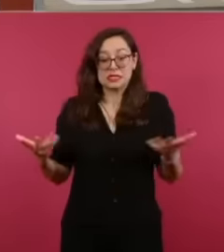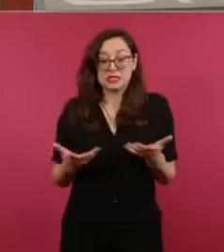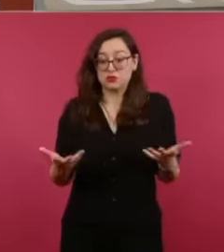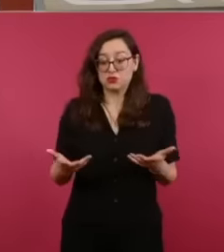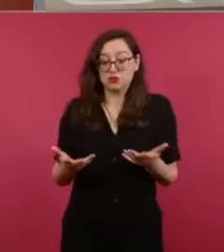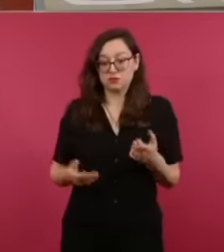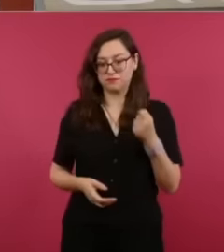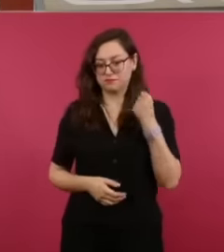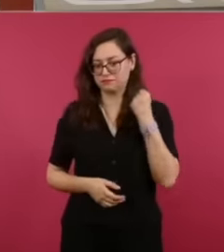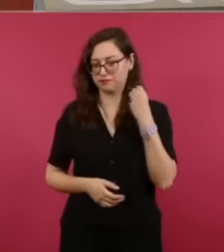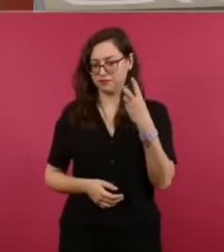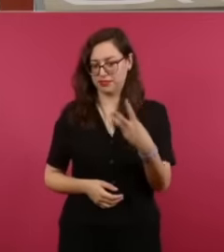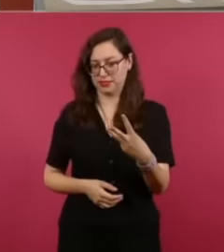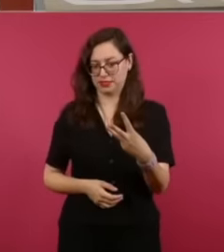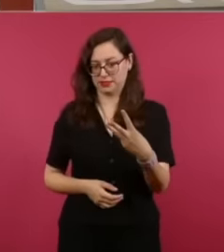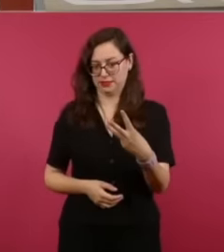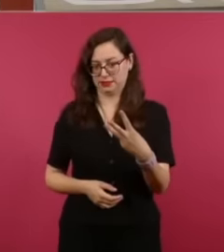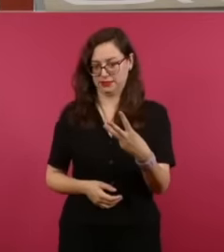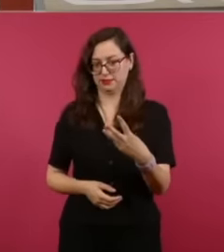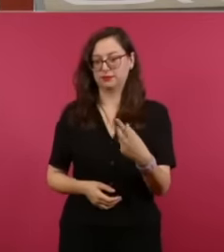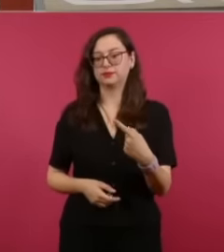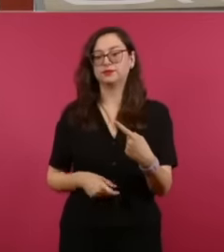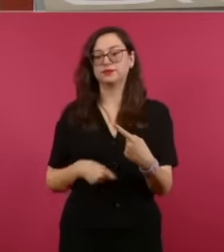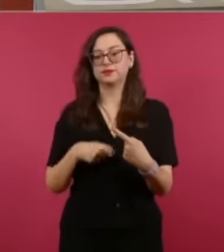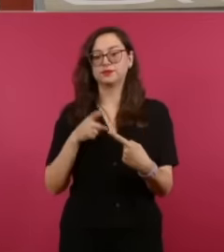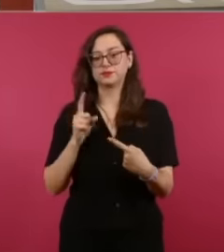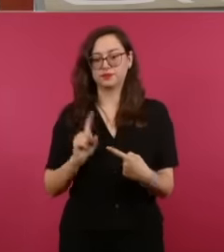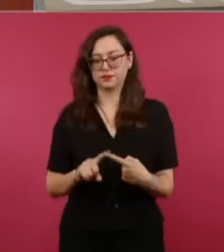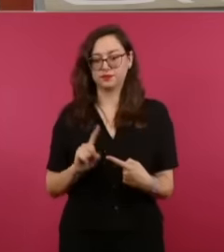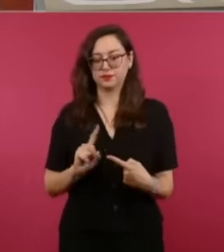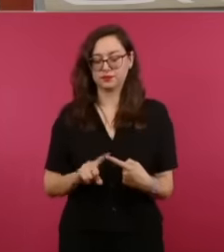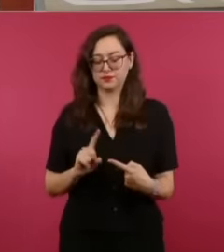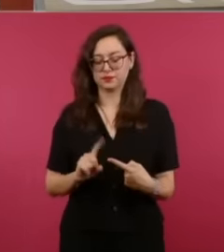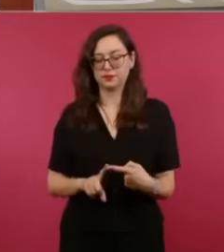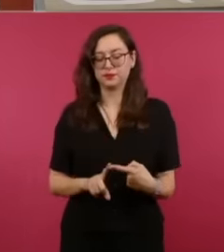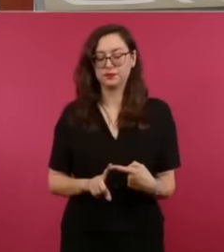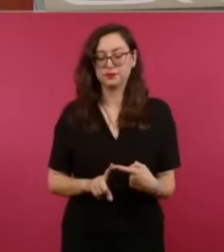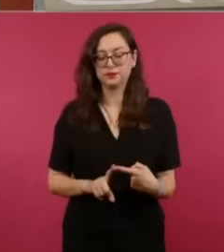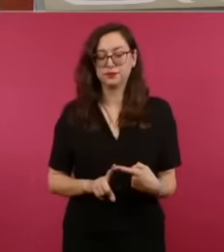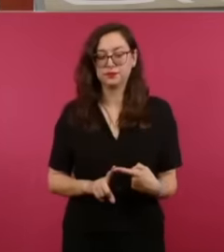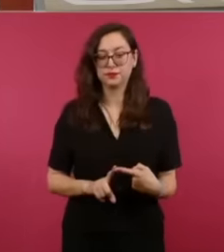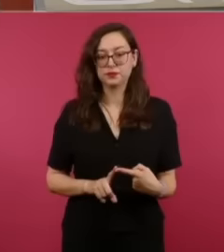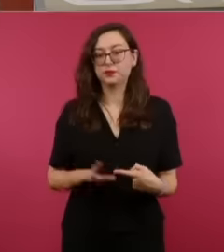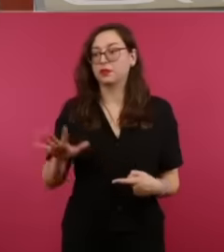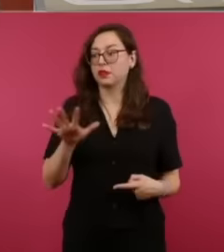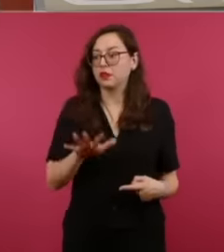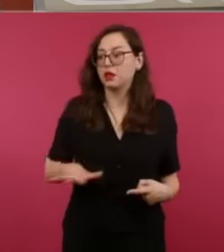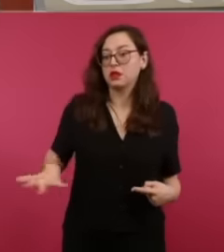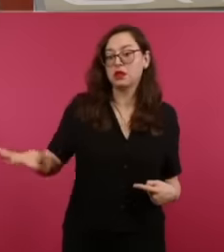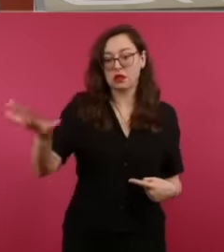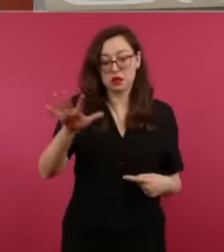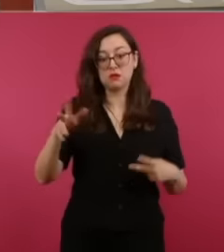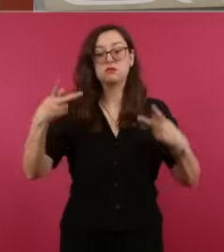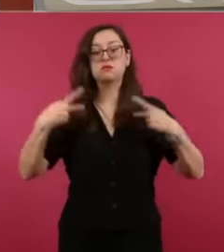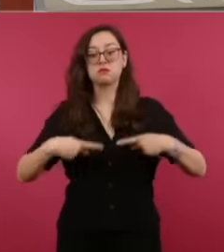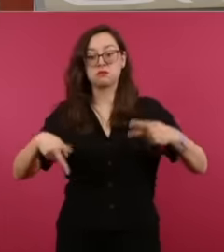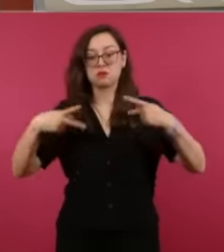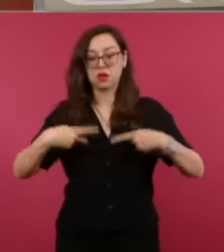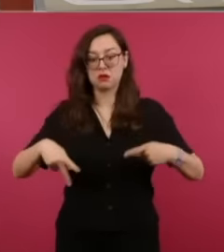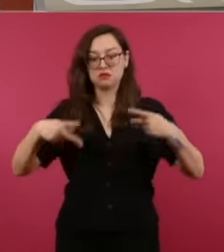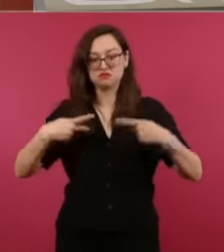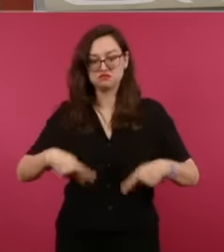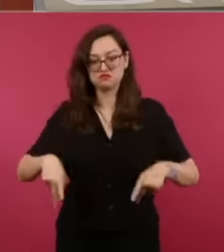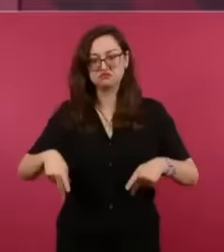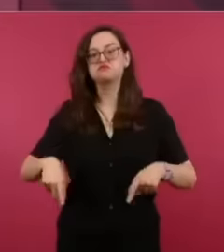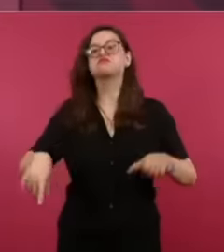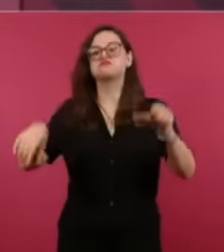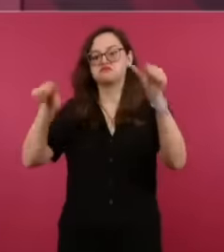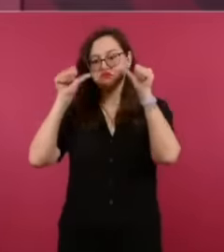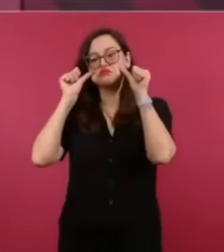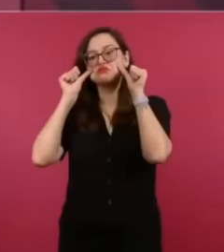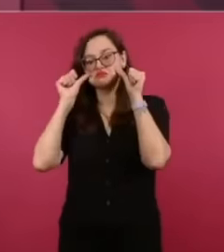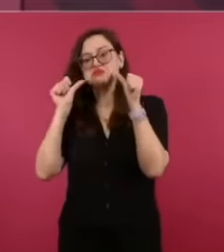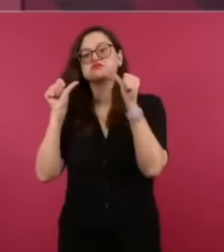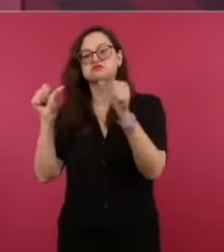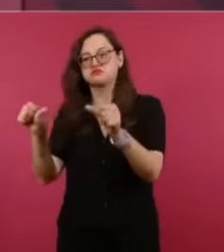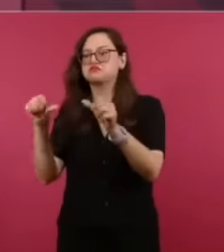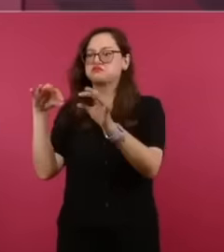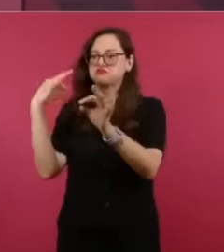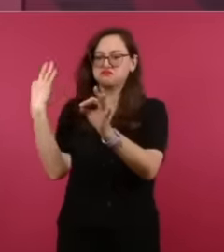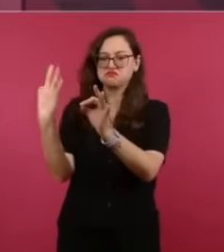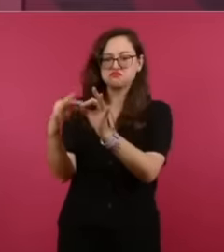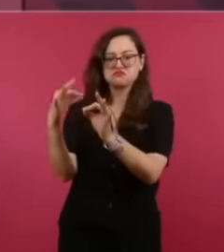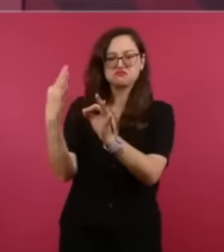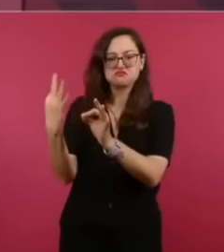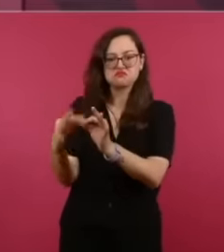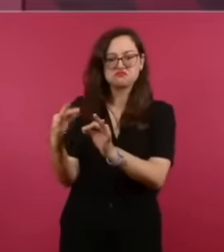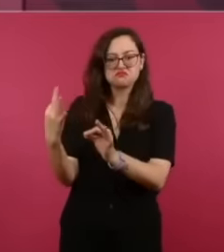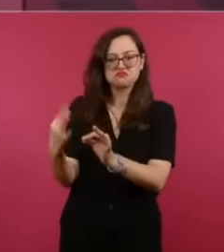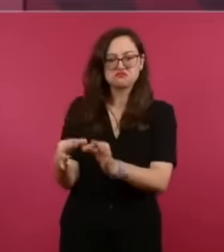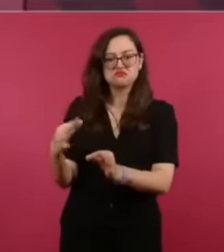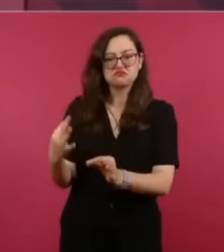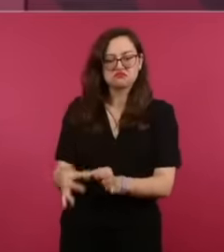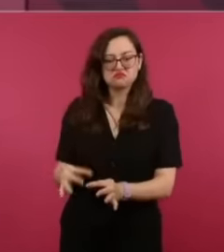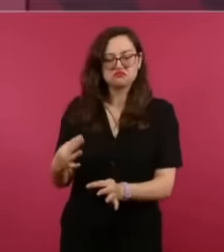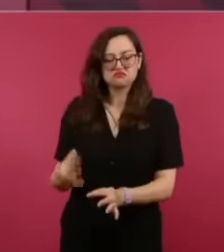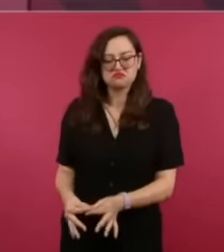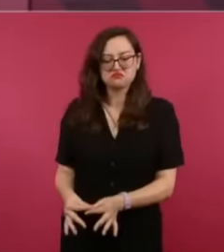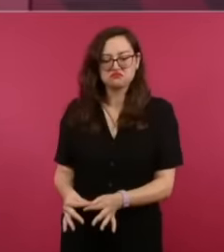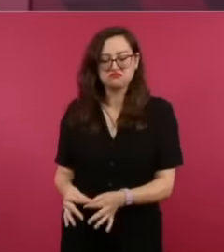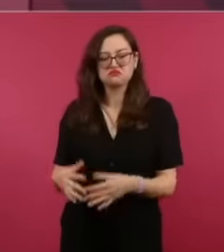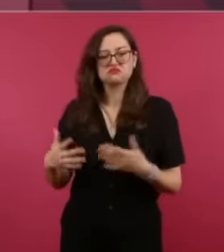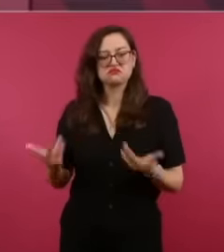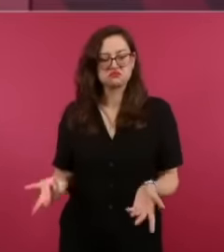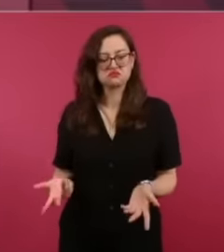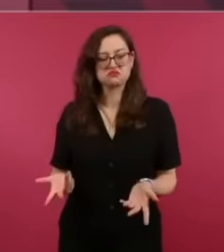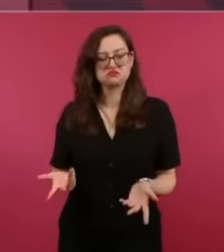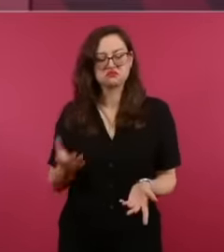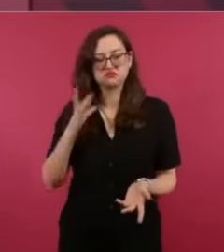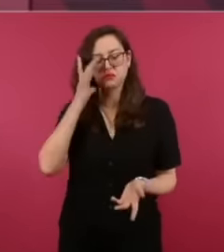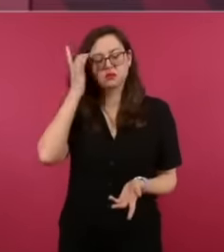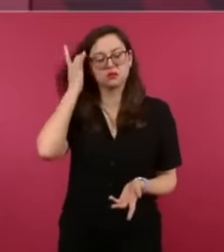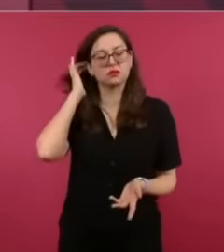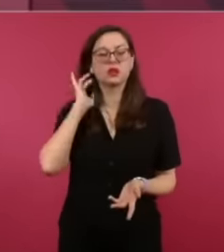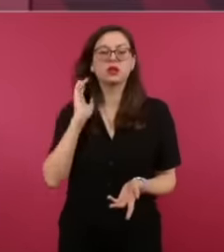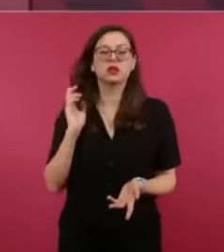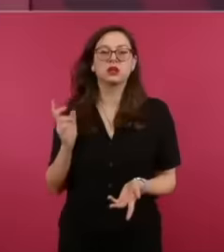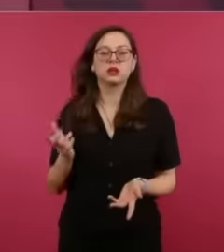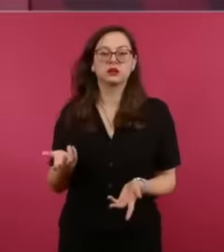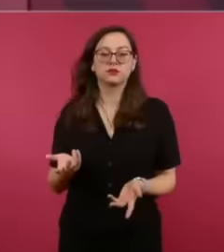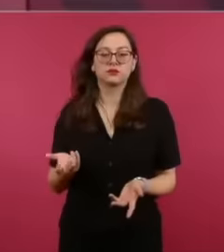one: The people are cared for like never before, a program of